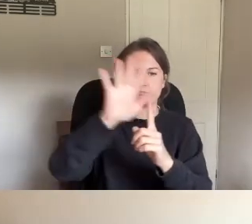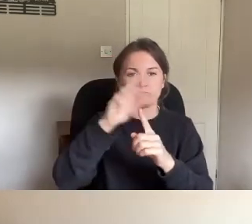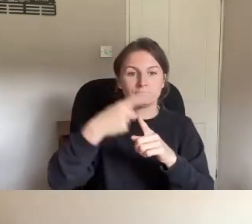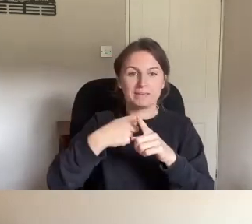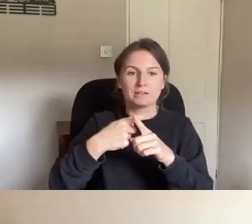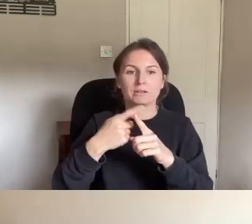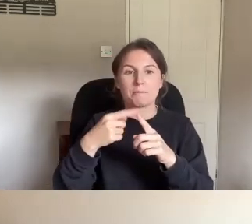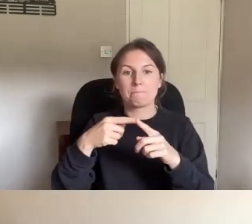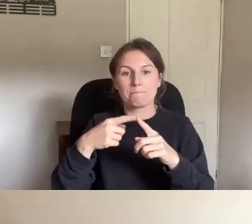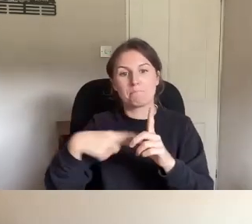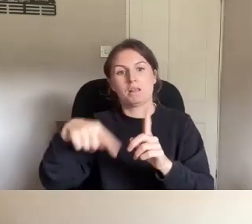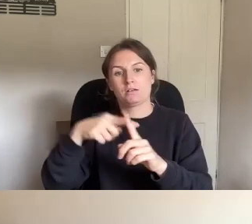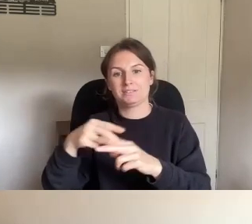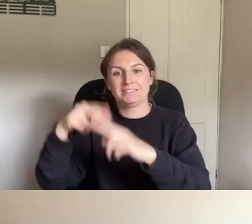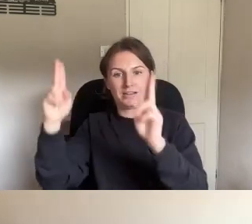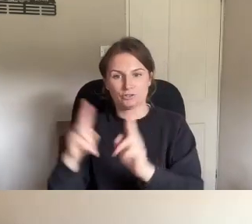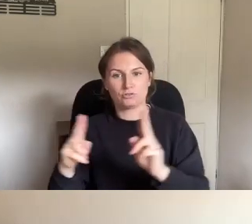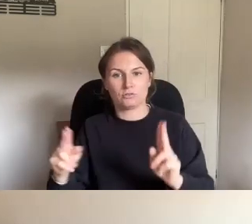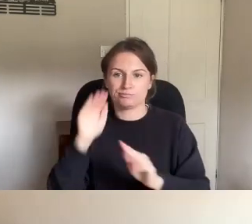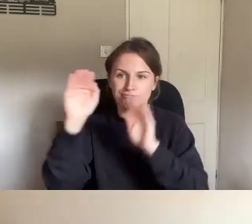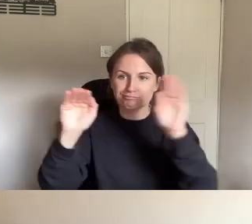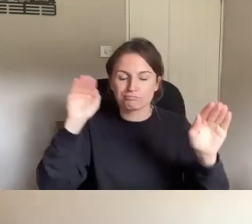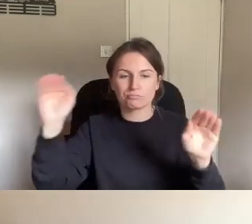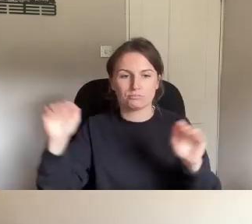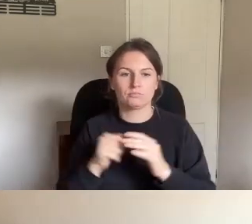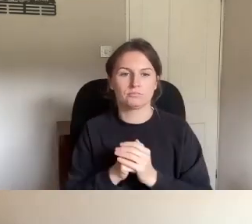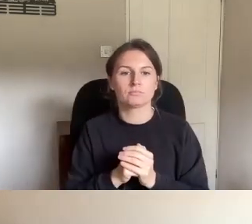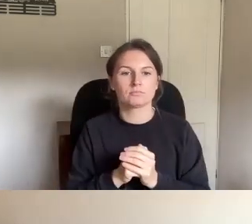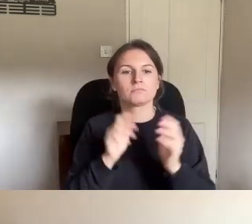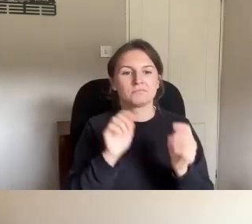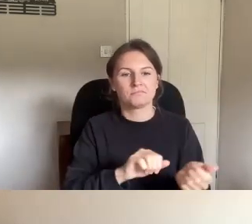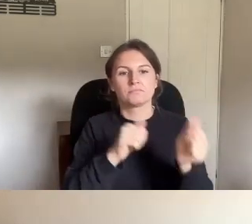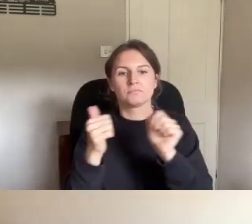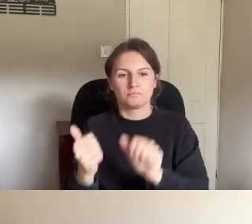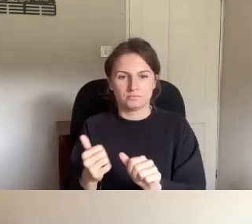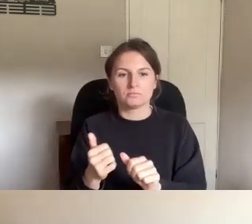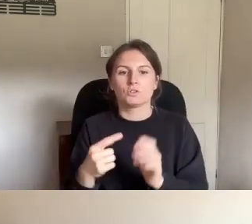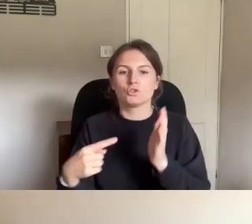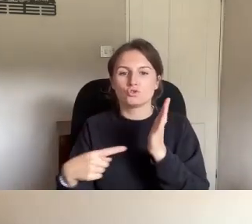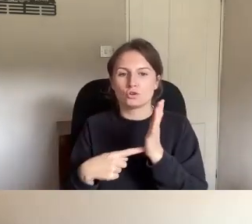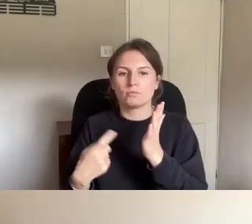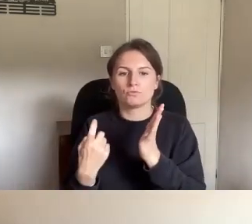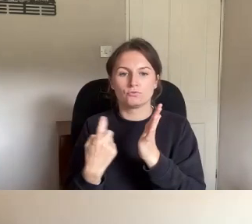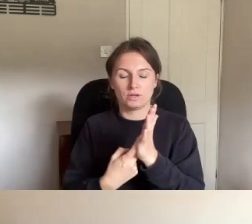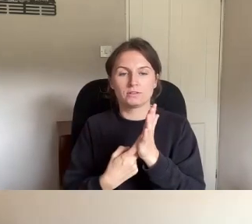Katy joins us again in the using data category. Next, we've got Tom Ryalls, who is joining us